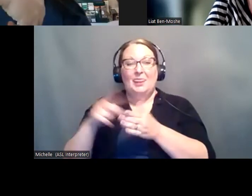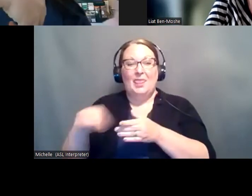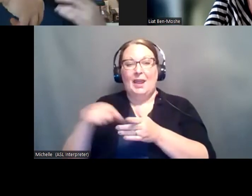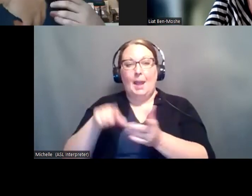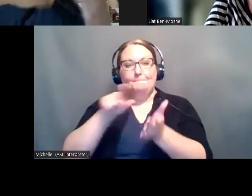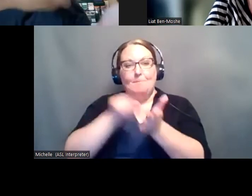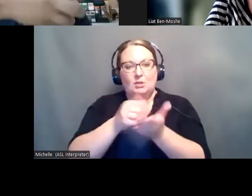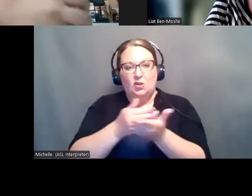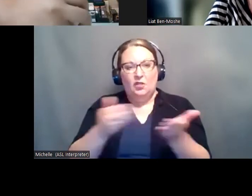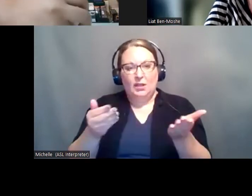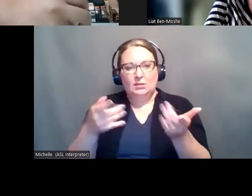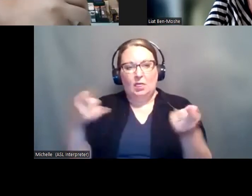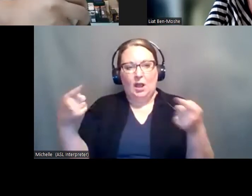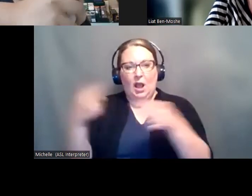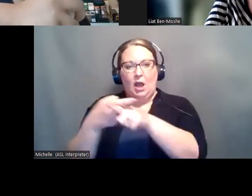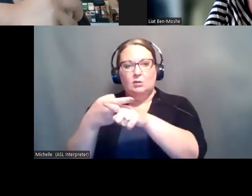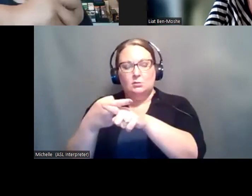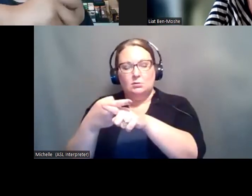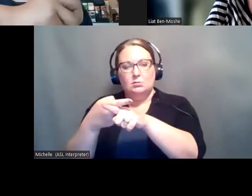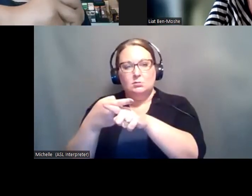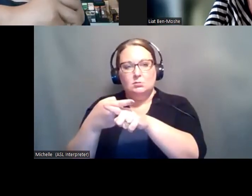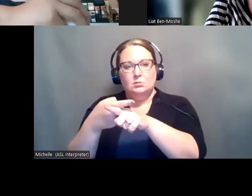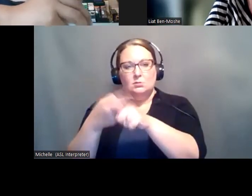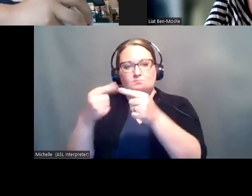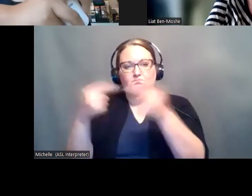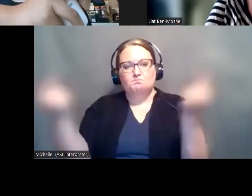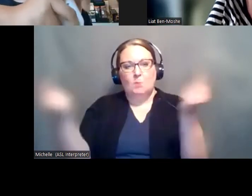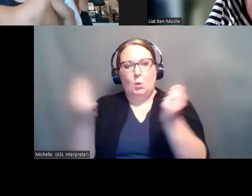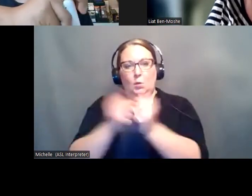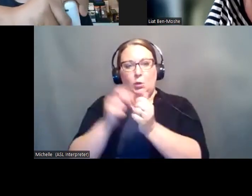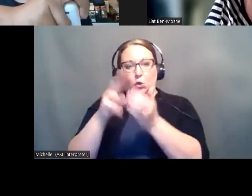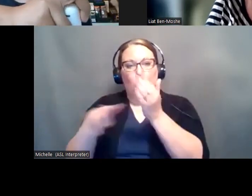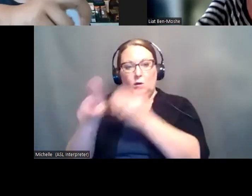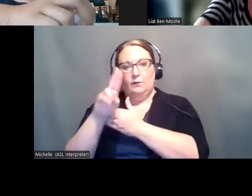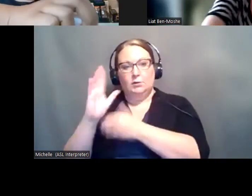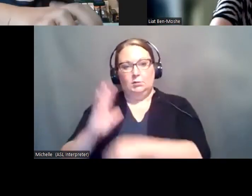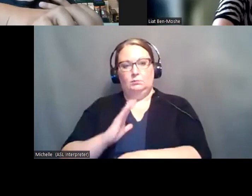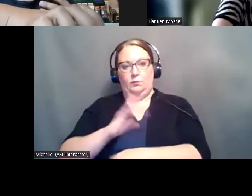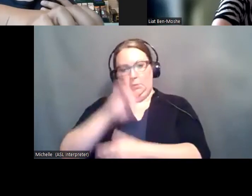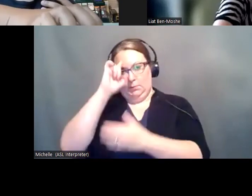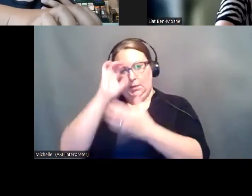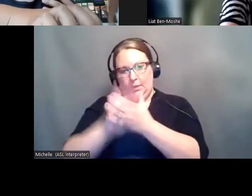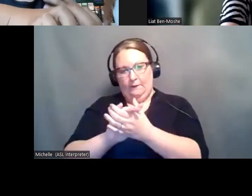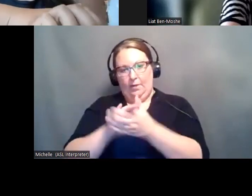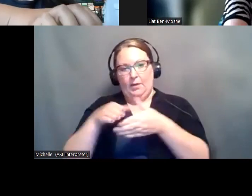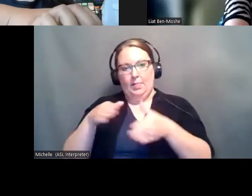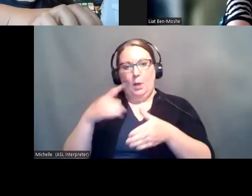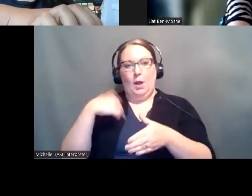that contradict what the university believes, and that allows us more freedom